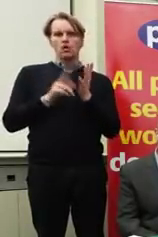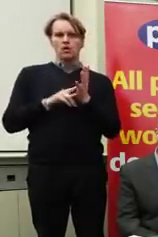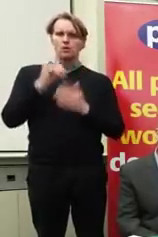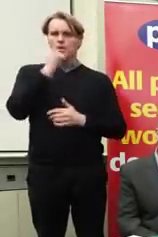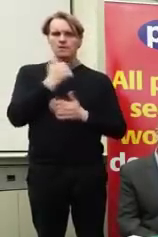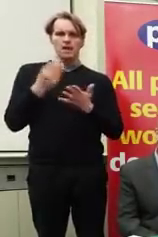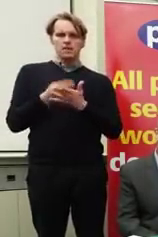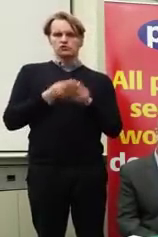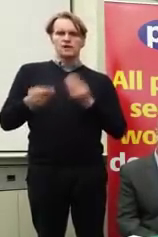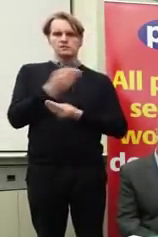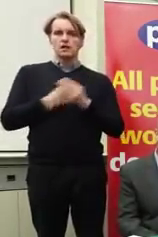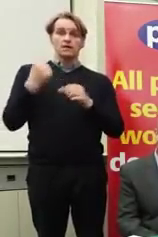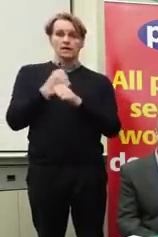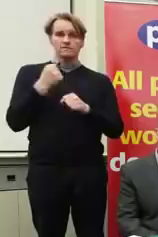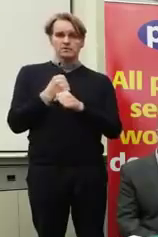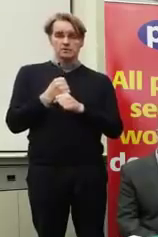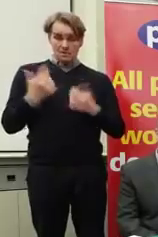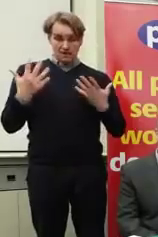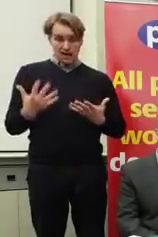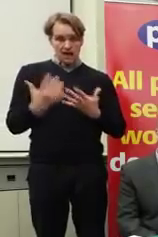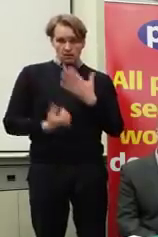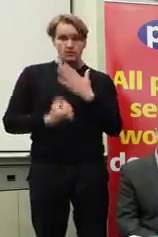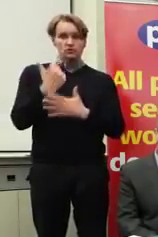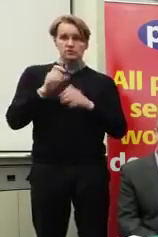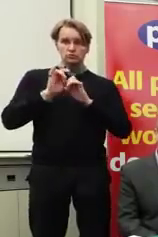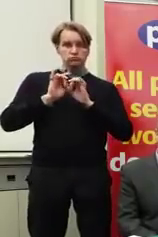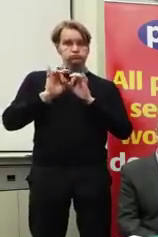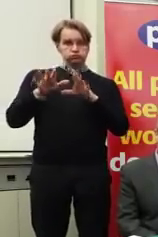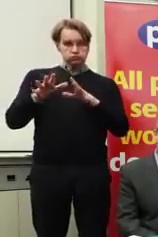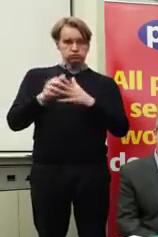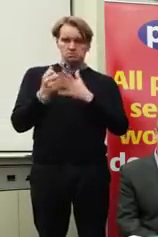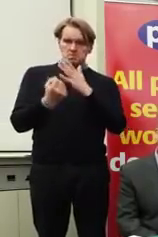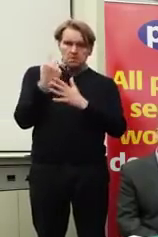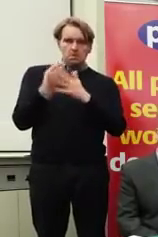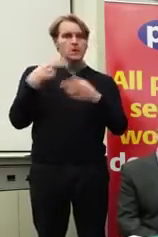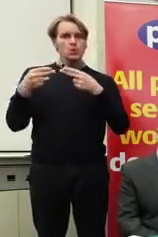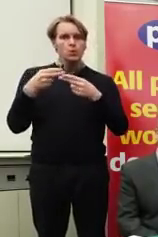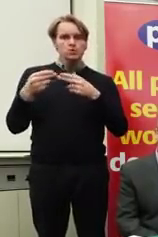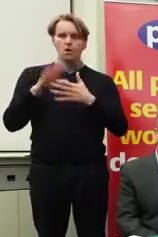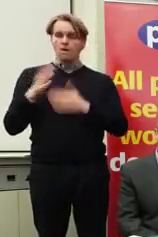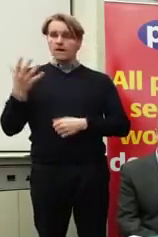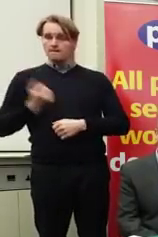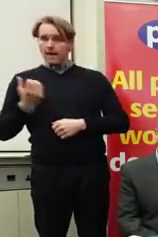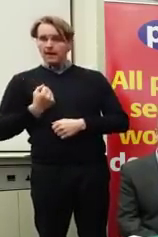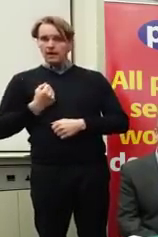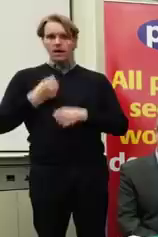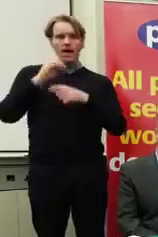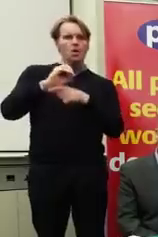the compensation scheme and on pay and I know that many questions have been submitted on both. Firstly on the compensation scheme people would know